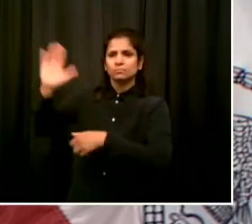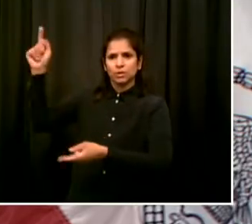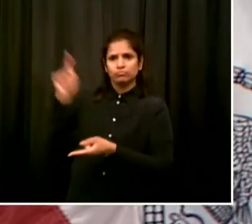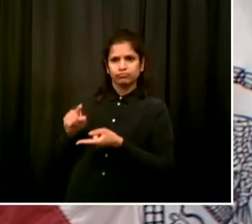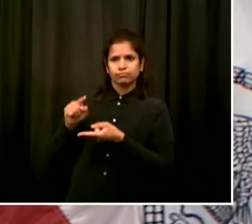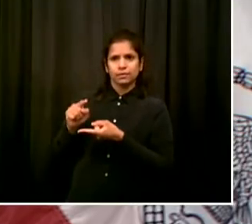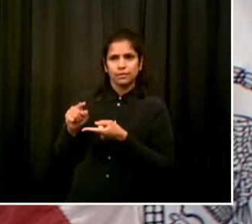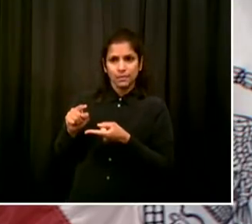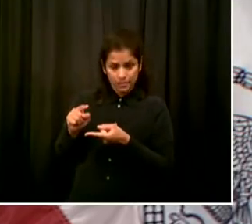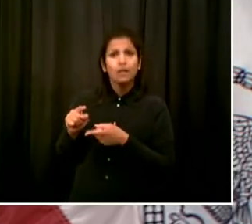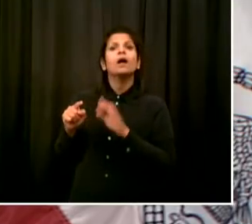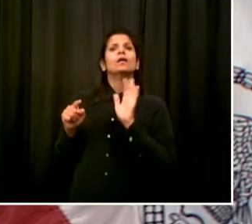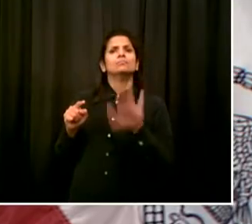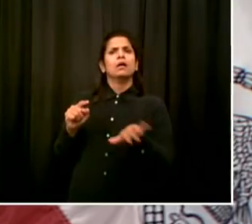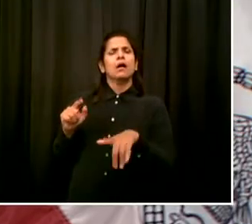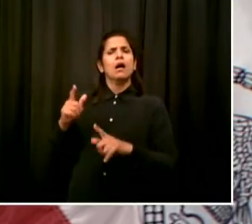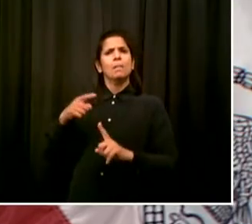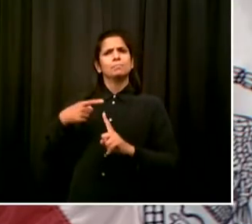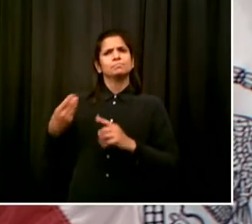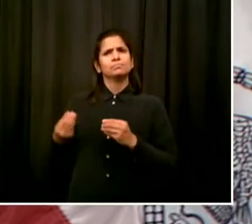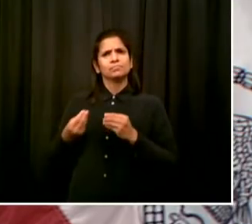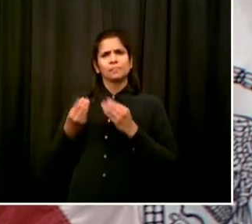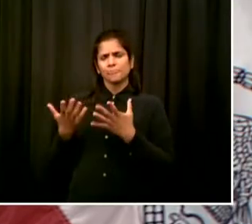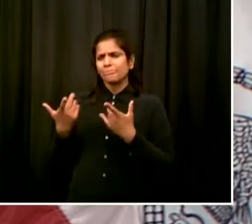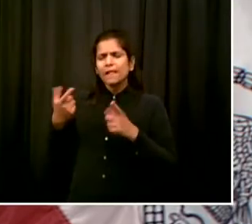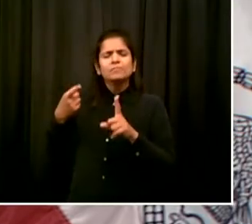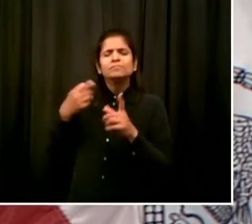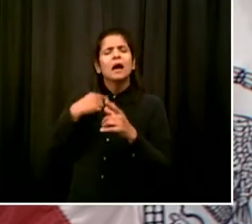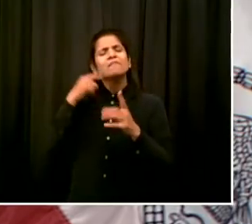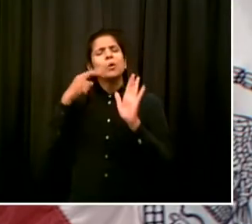SPECIFIC, CAN